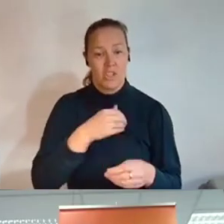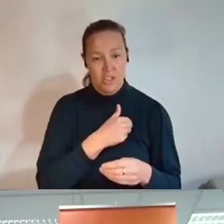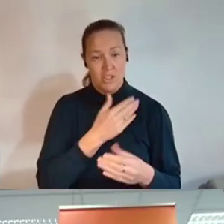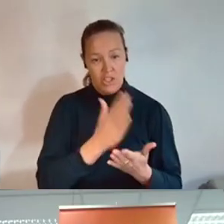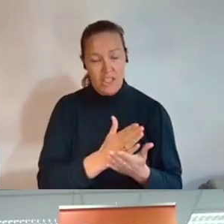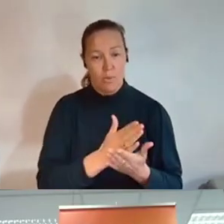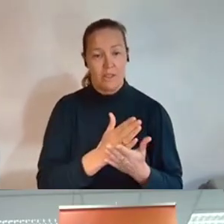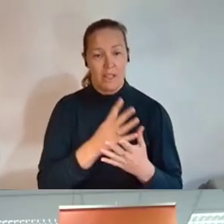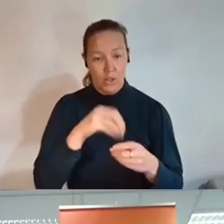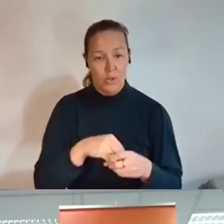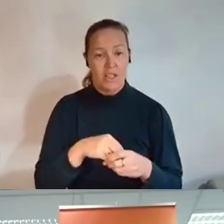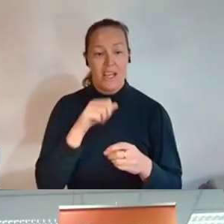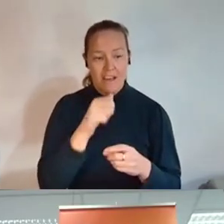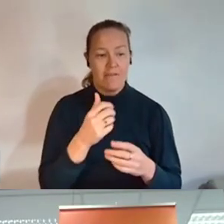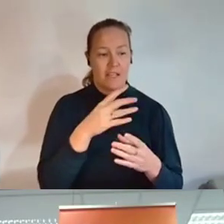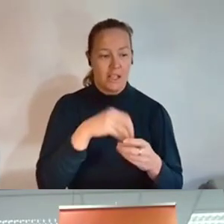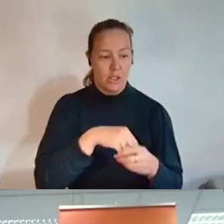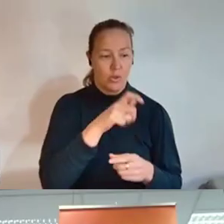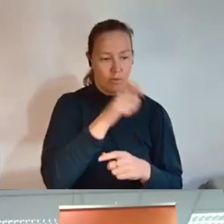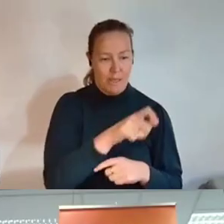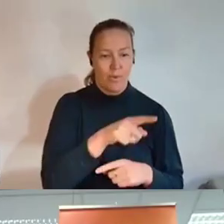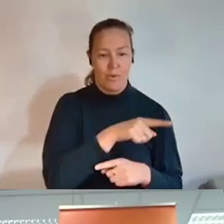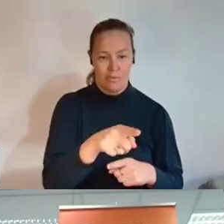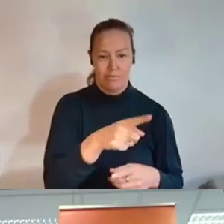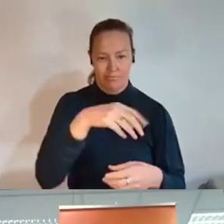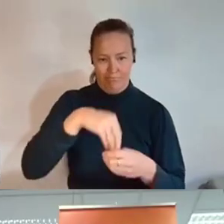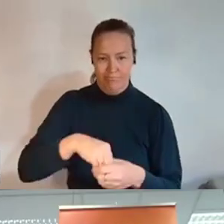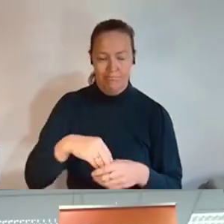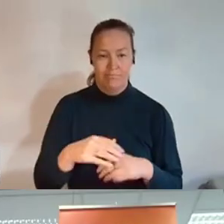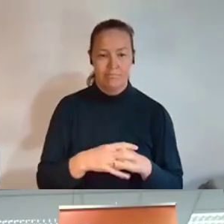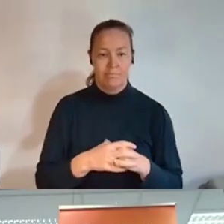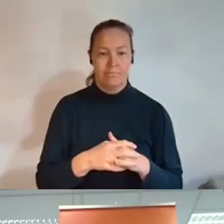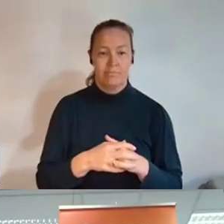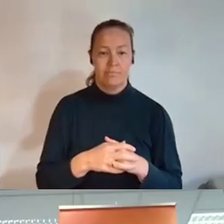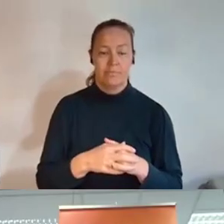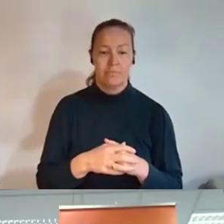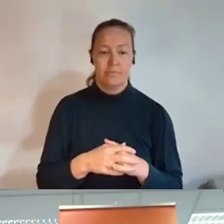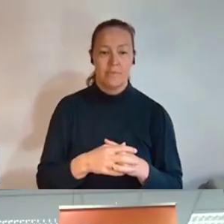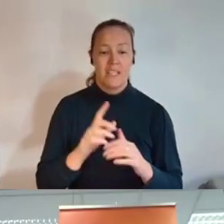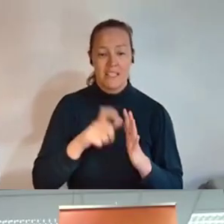voices of those it serves. Our model of disabled persons led monitoring does this by ensuring that